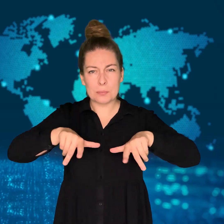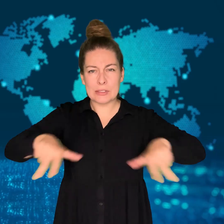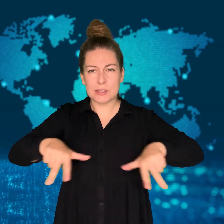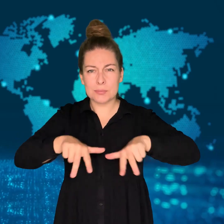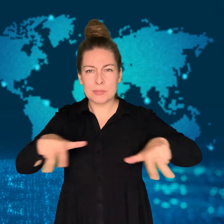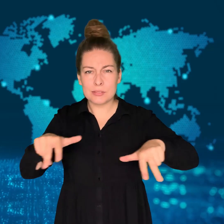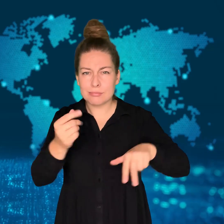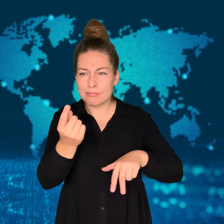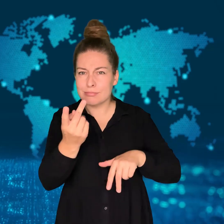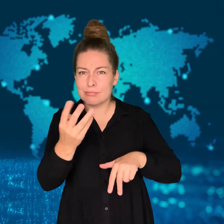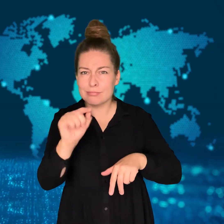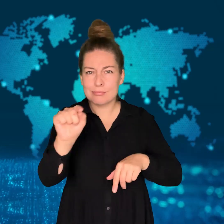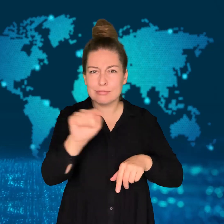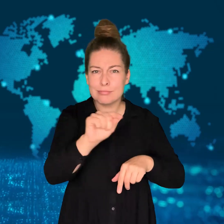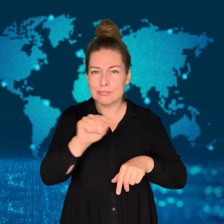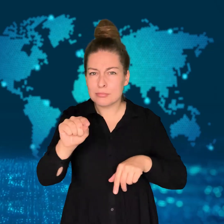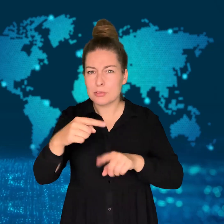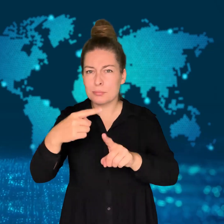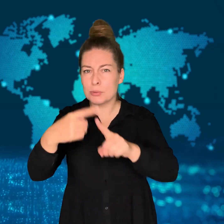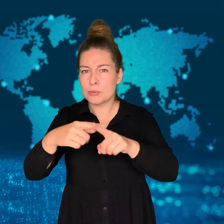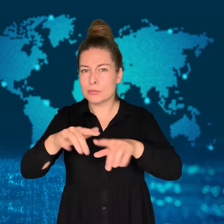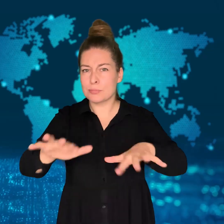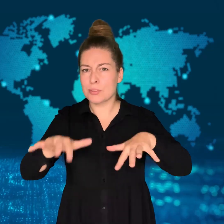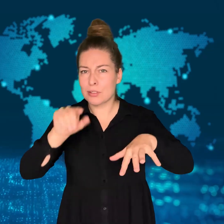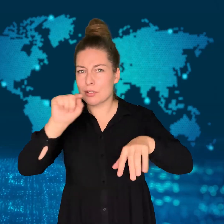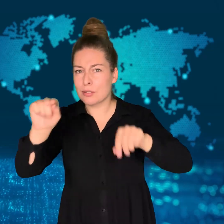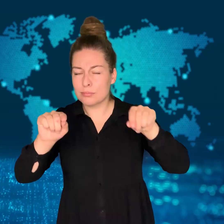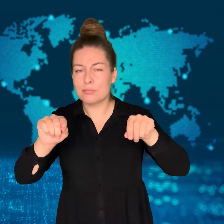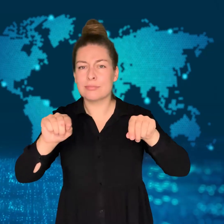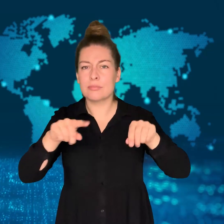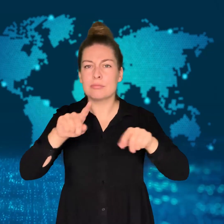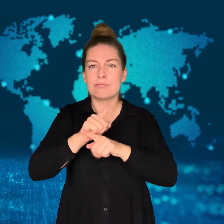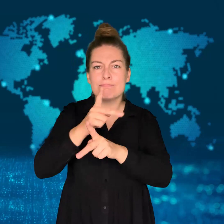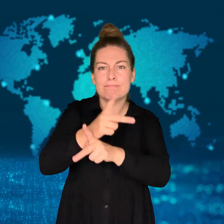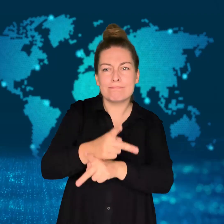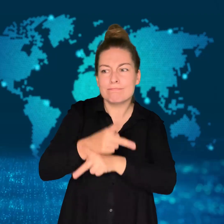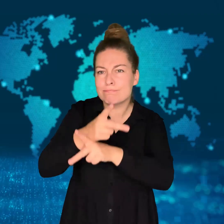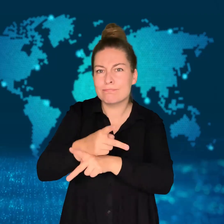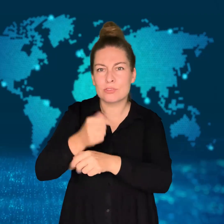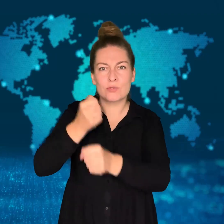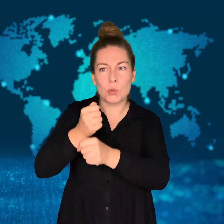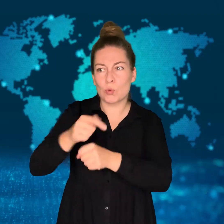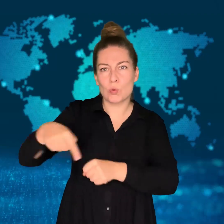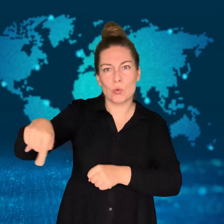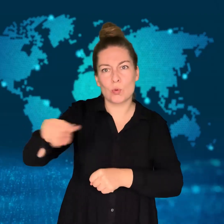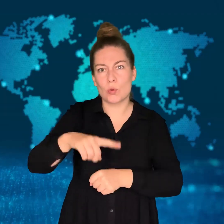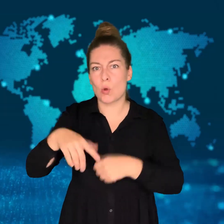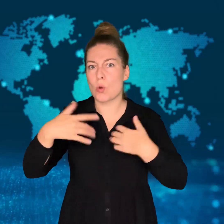He was not injured in the attack.